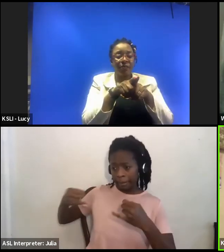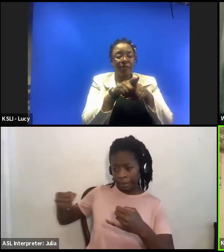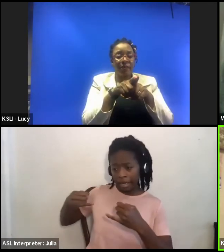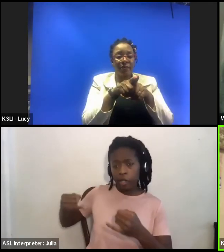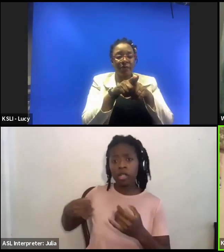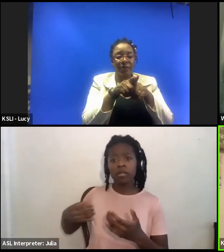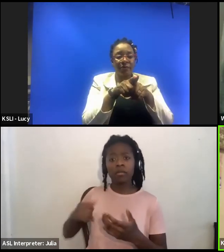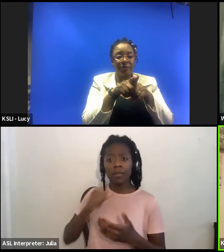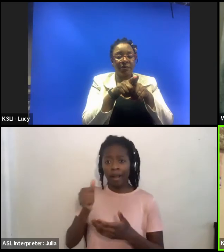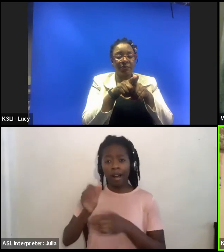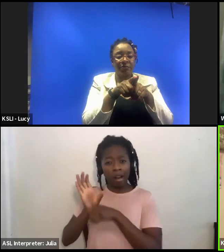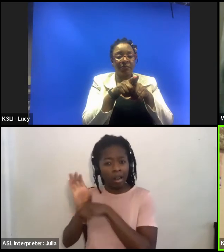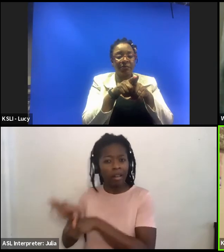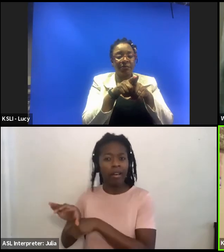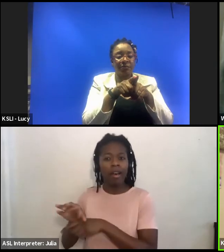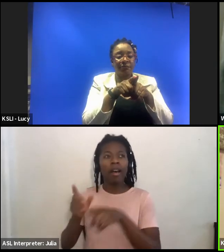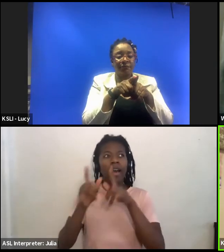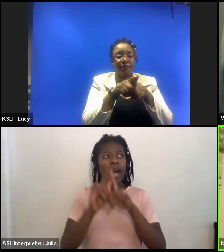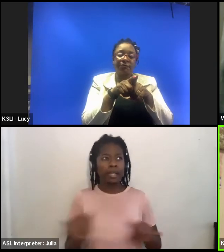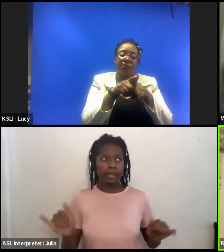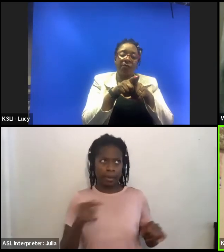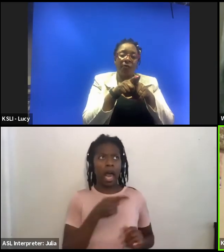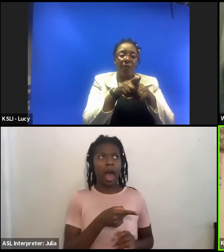the rehearsal space a temple?